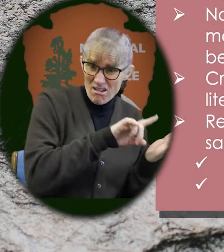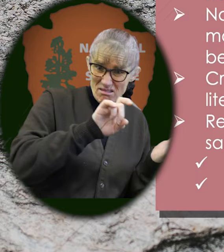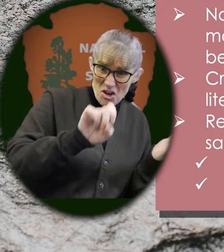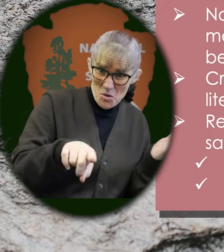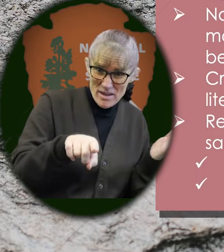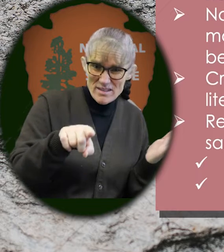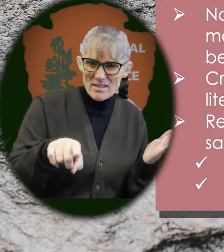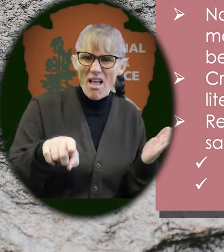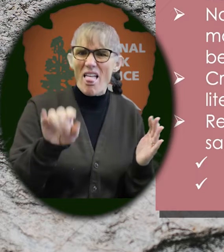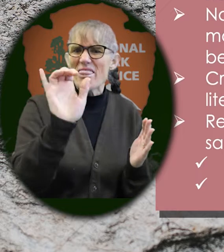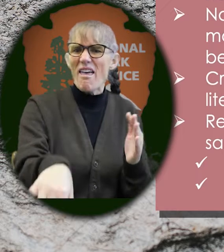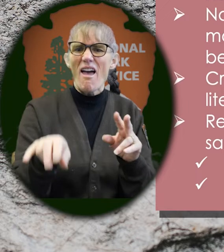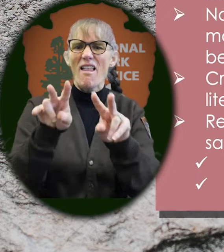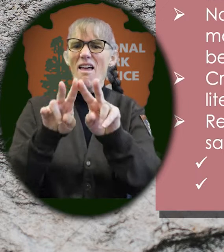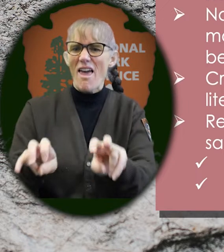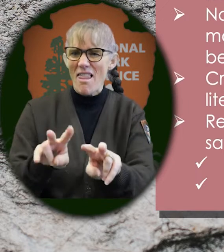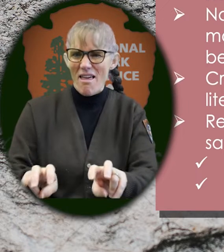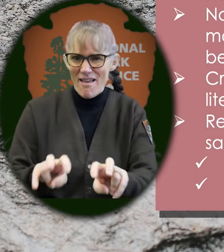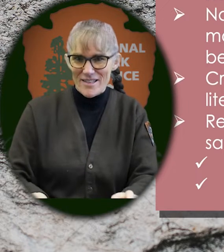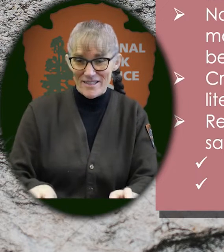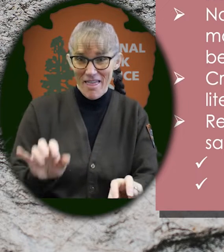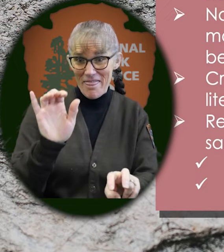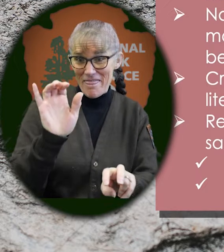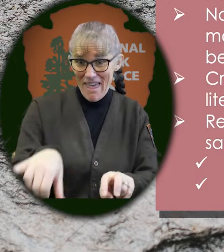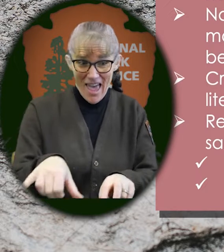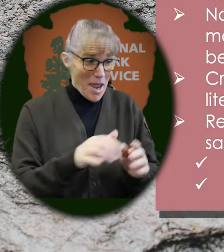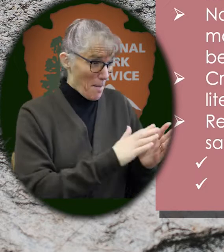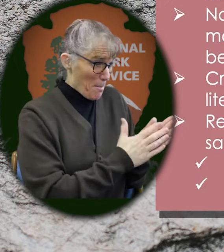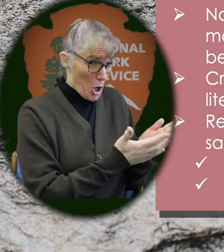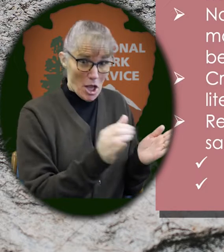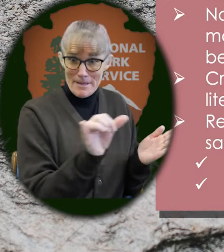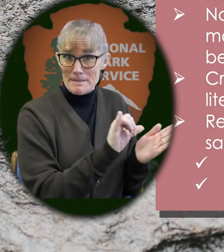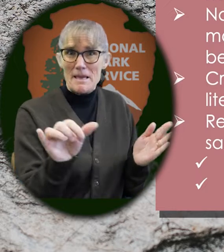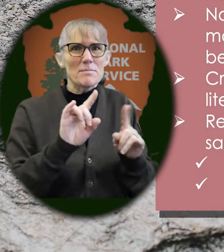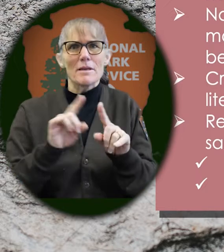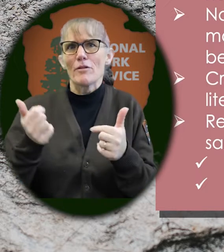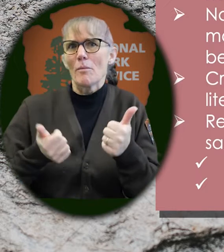And then we're cross referencing uh what we see with that literature.